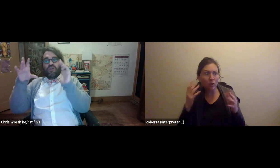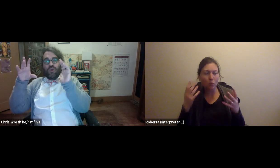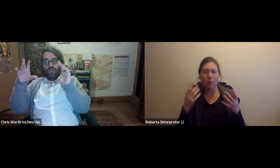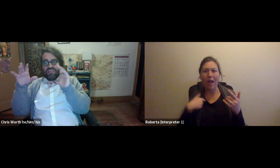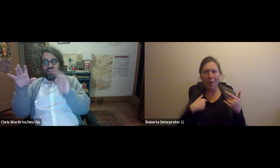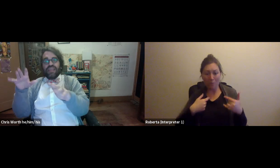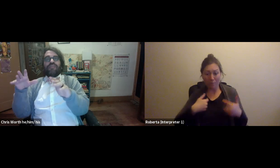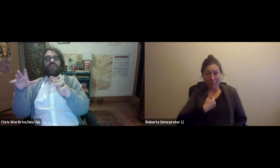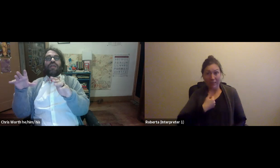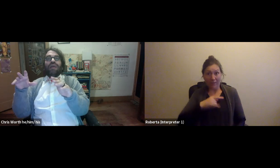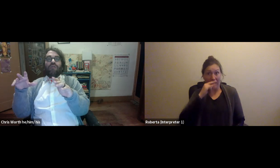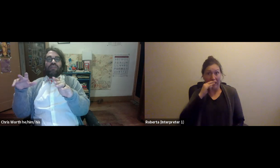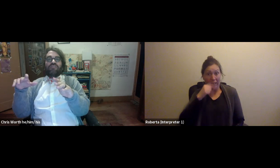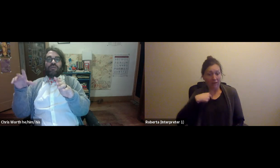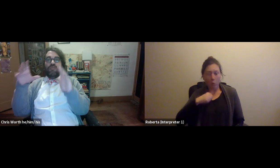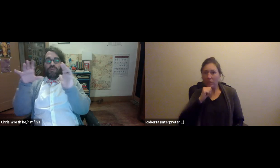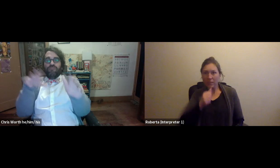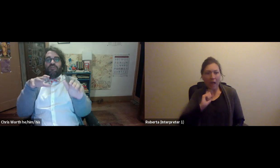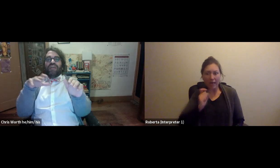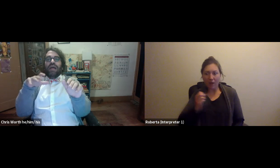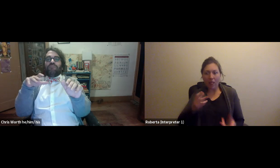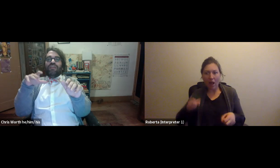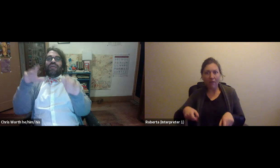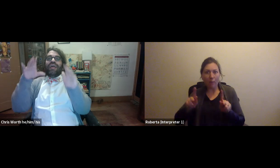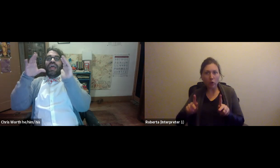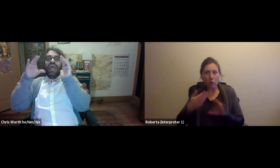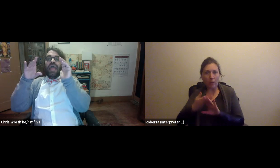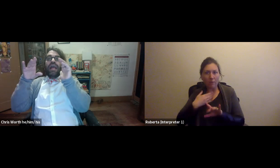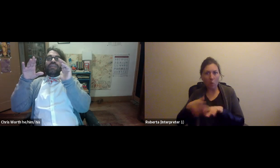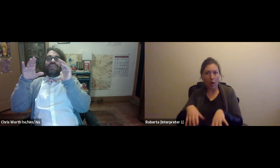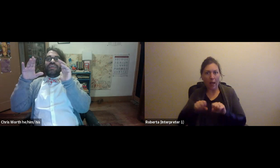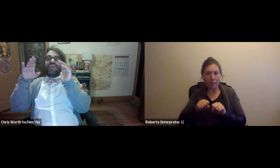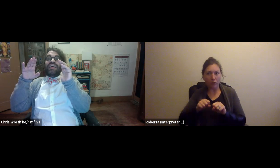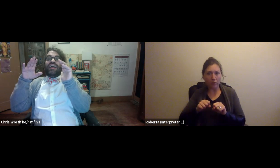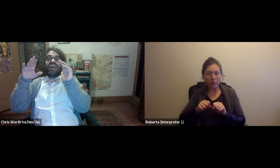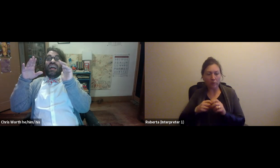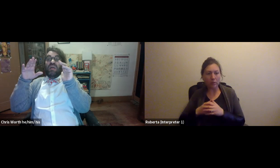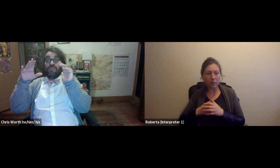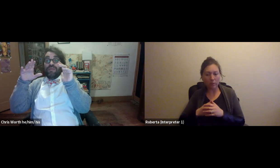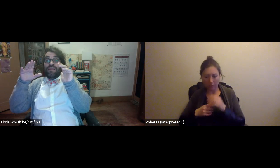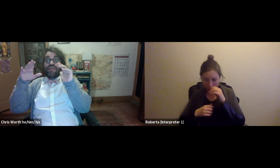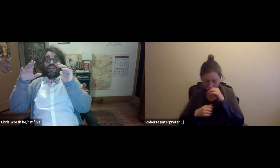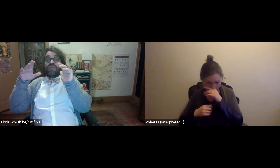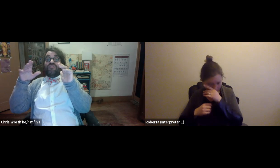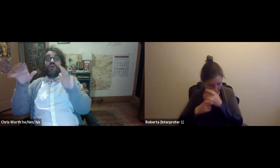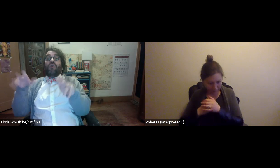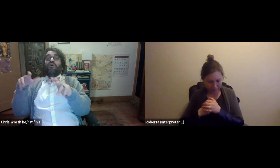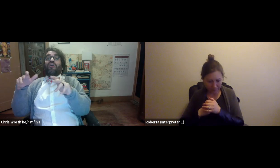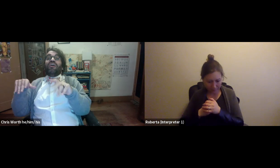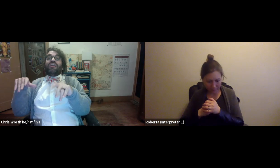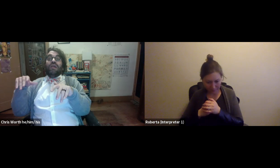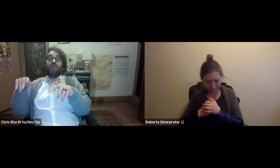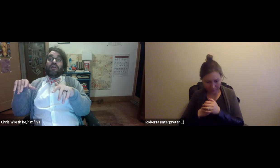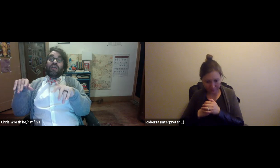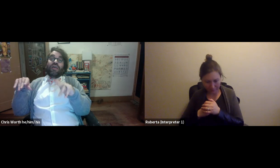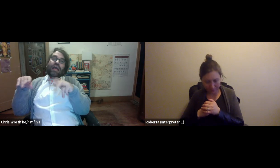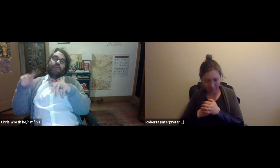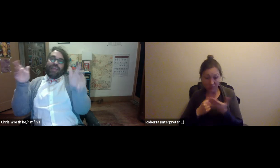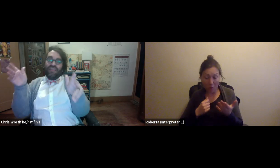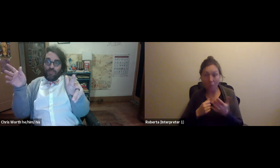who wasn't given a lot of outlets before adoption, and so you know I would kiss a boy.